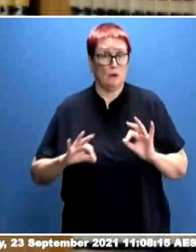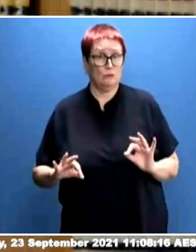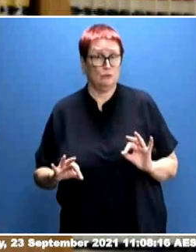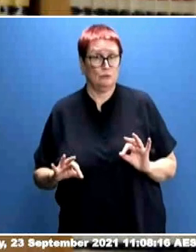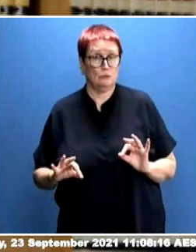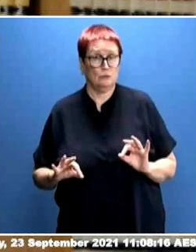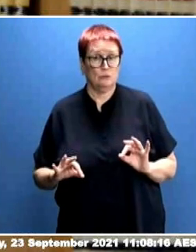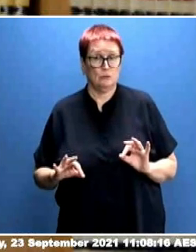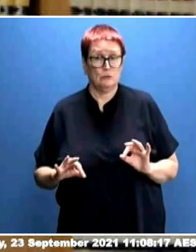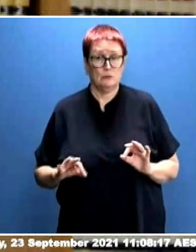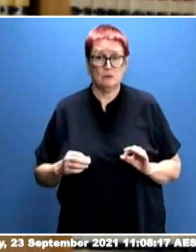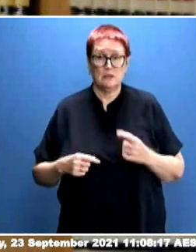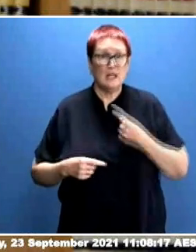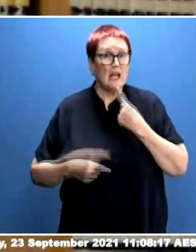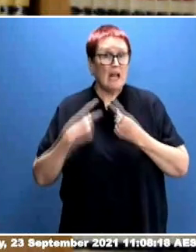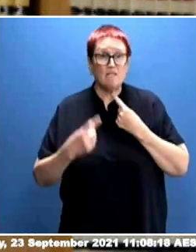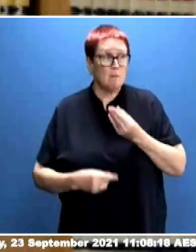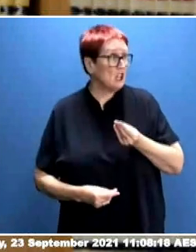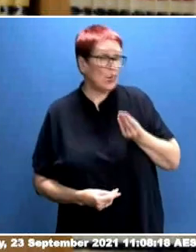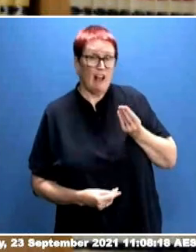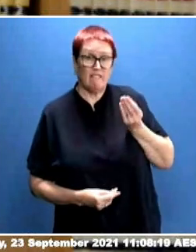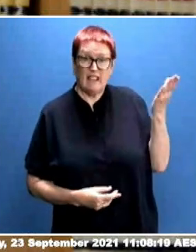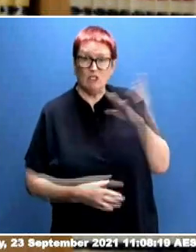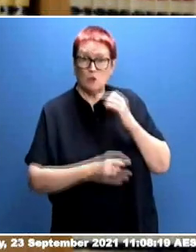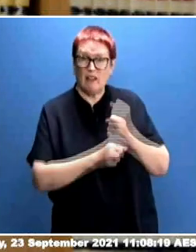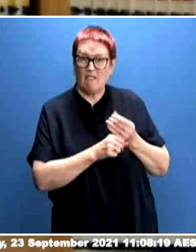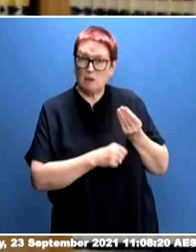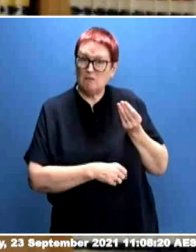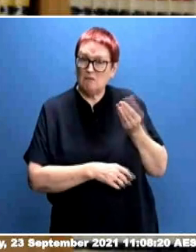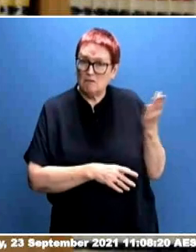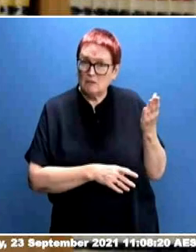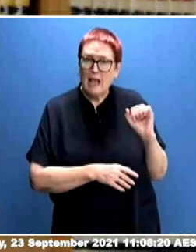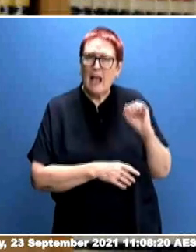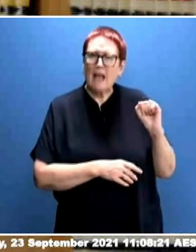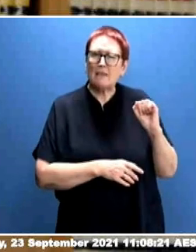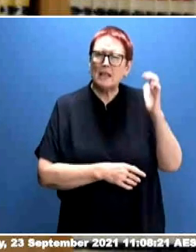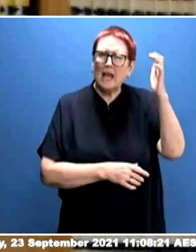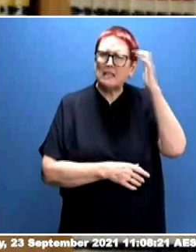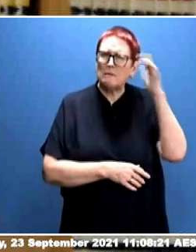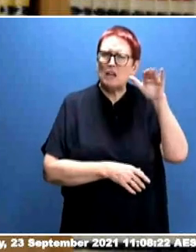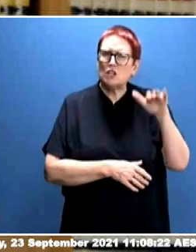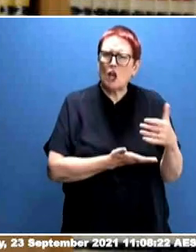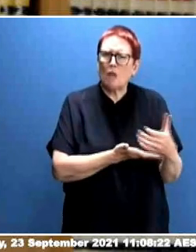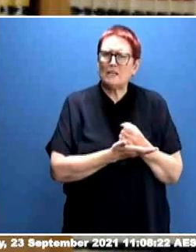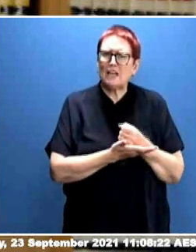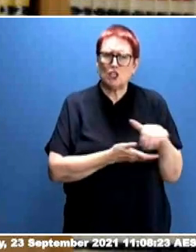The information around this is available to them, and I believe that the Specialist Child Protection Unit has the information from my report and some of the suggestions,